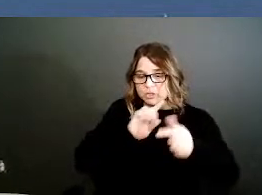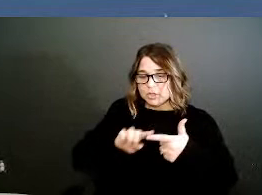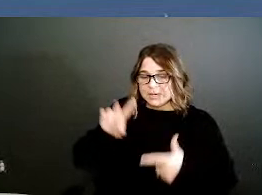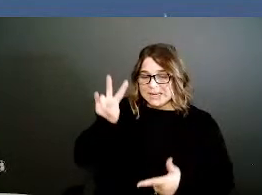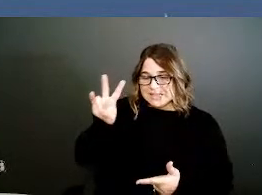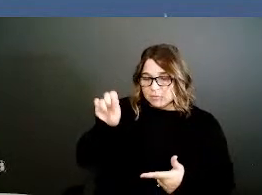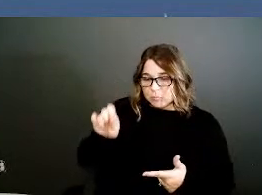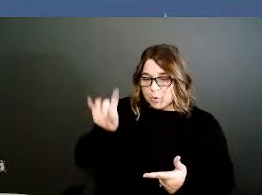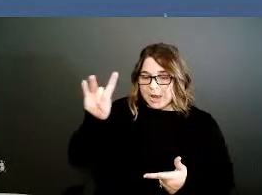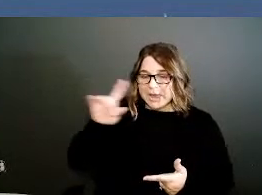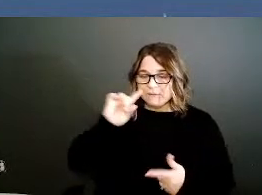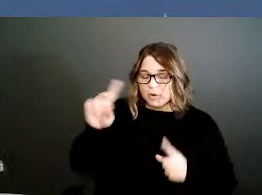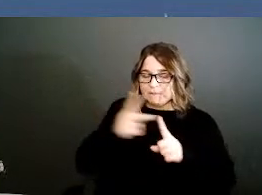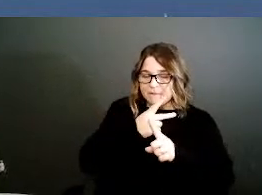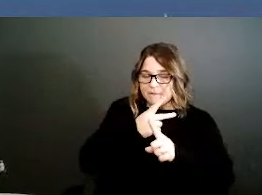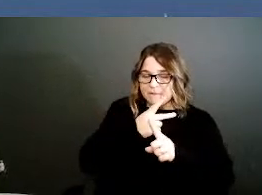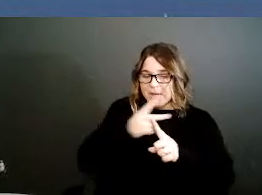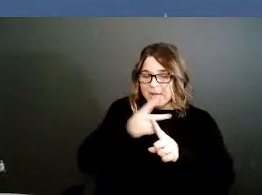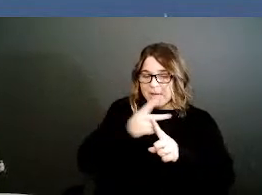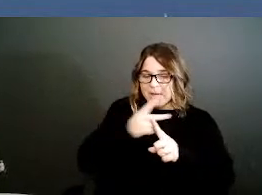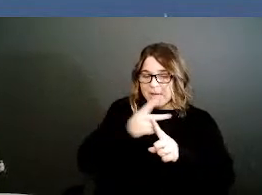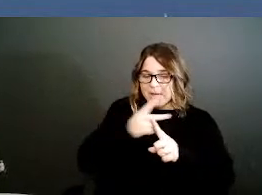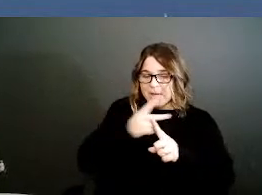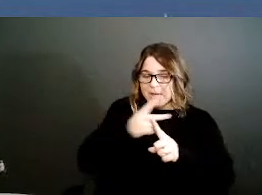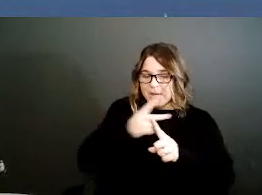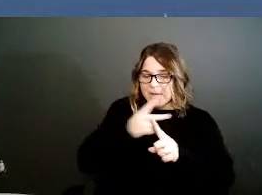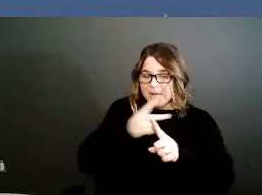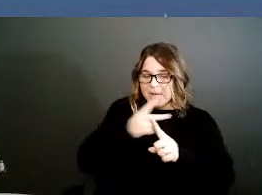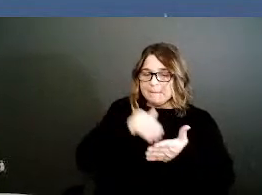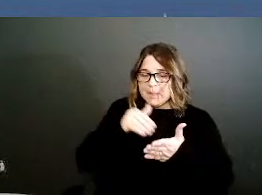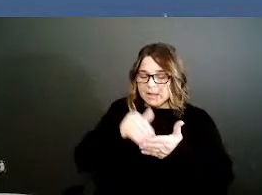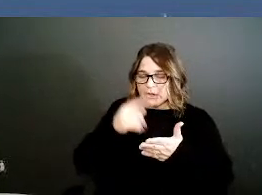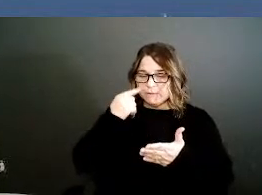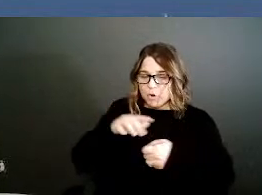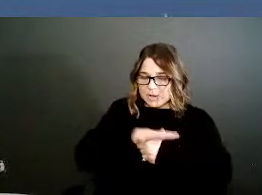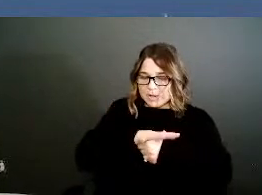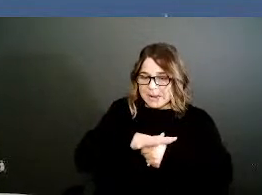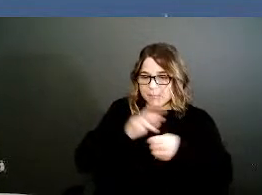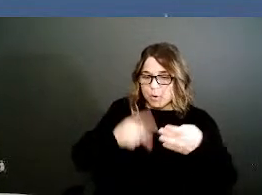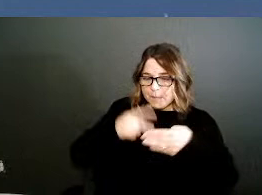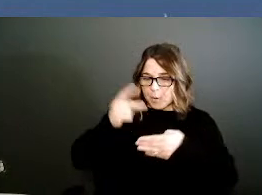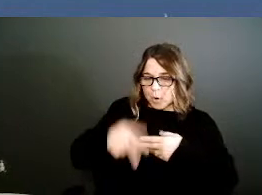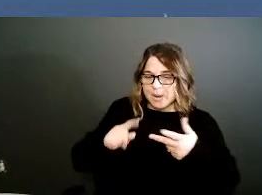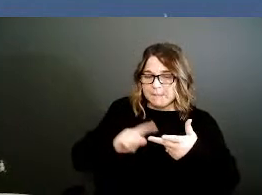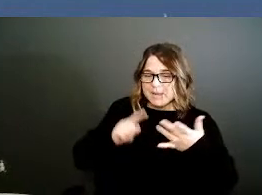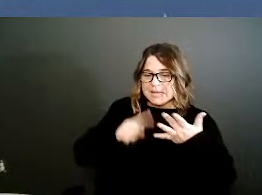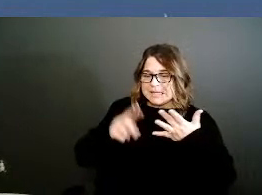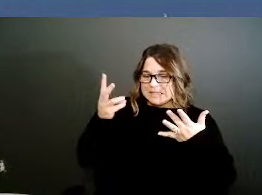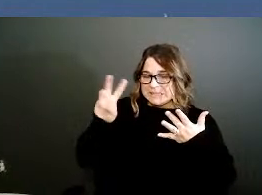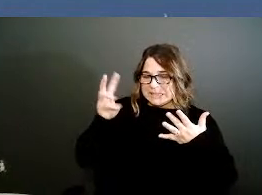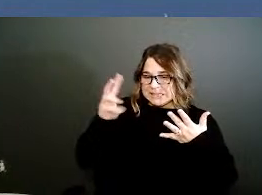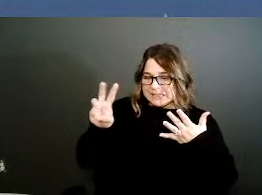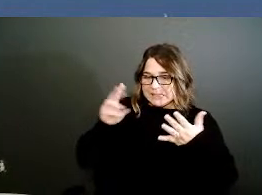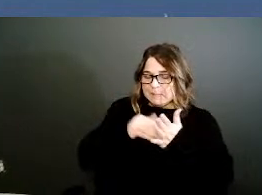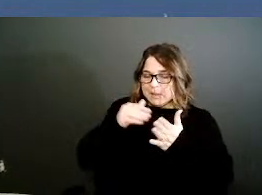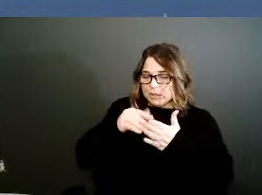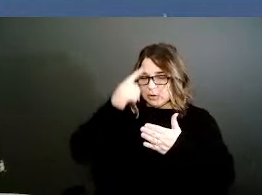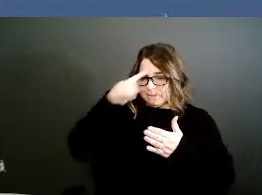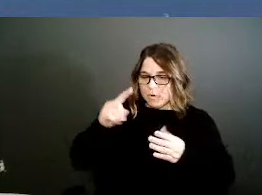FOR NEIGHBORHOOD PROGRAMMING, $16 MILLION TO ADDRESS THE 8 MILLION FOR VIOLENCE PREVENTION, DID YOU 11 MILLION HOUSING CRISIS. ADDING THESE UP, THE TOTAL IS $37 MILLION.